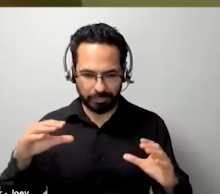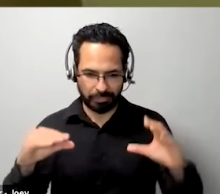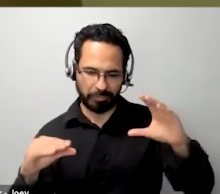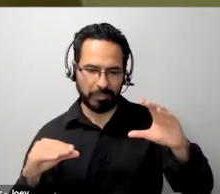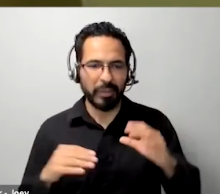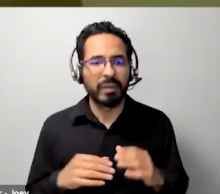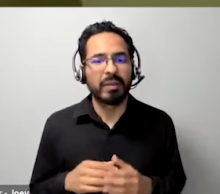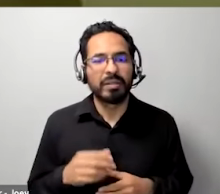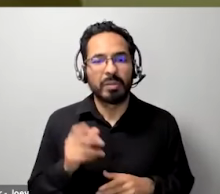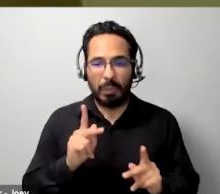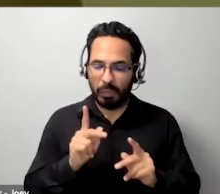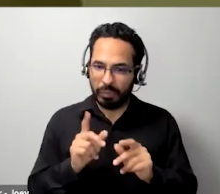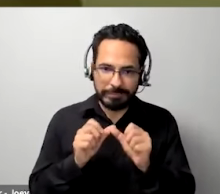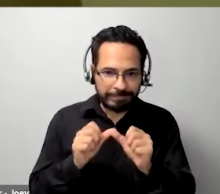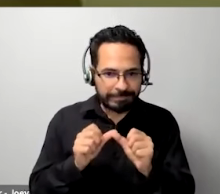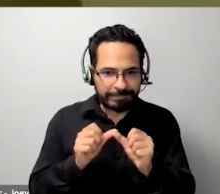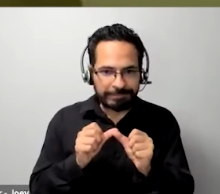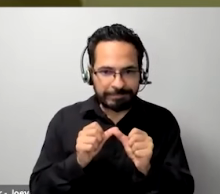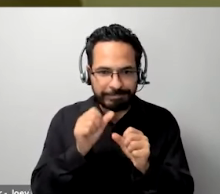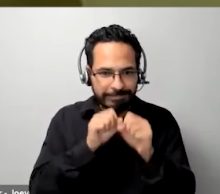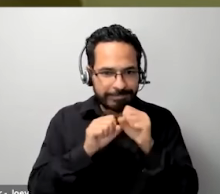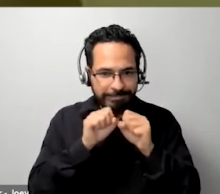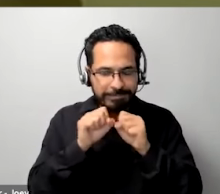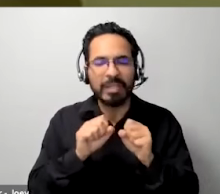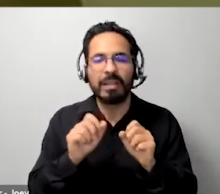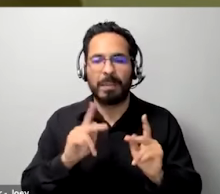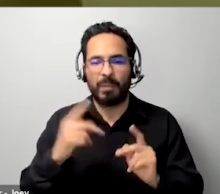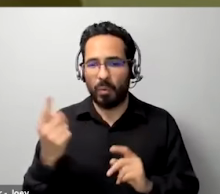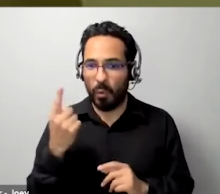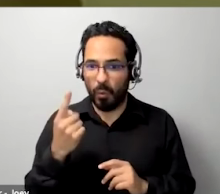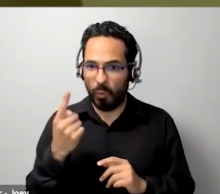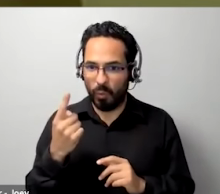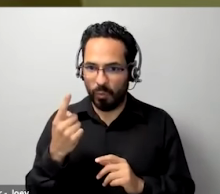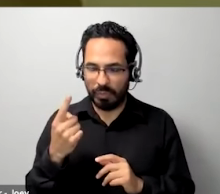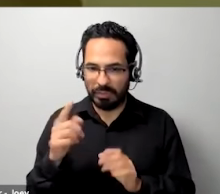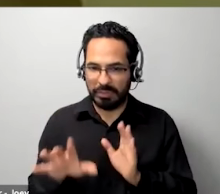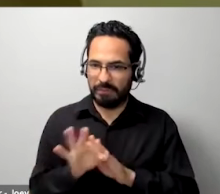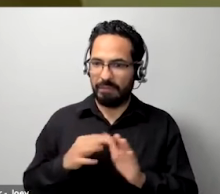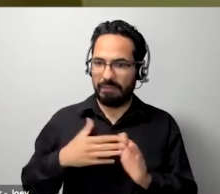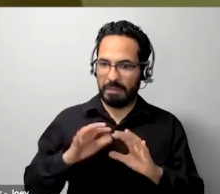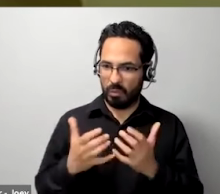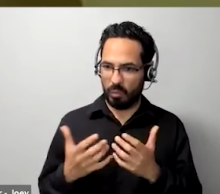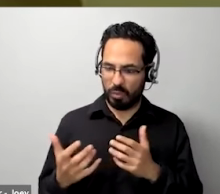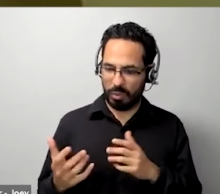I will say they always find a way into my world. I've actually hired people